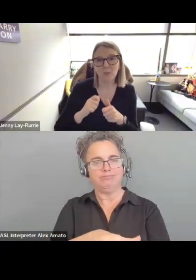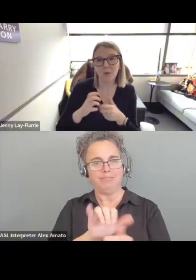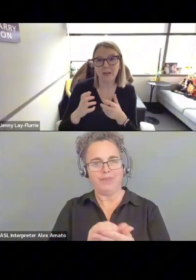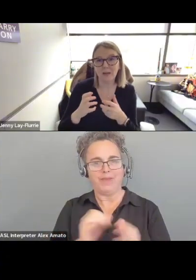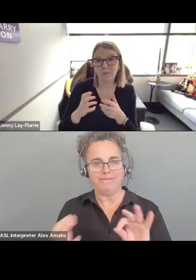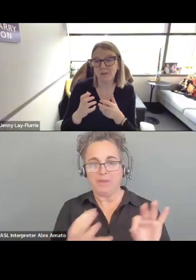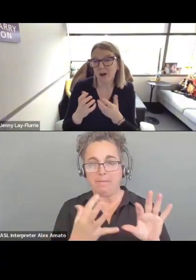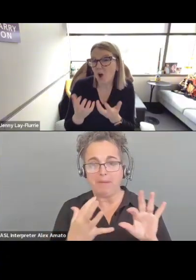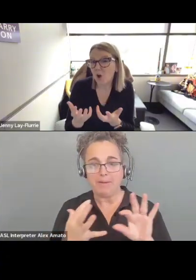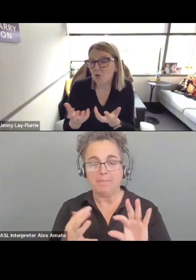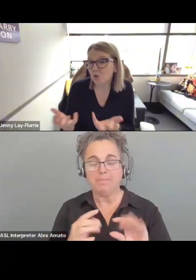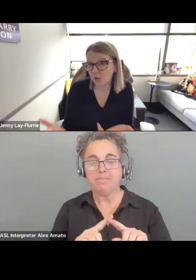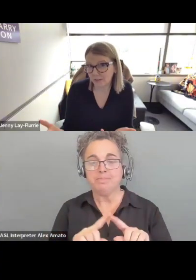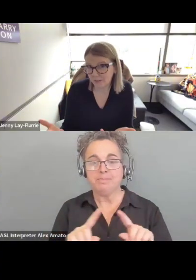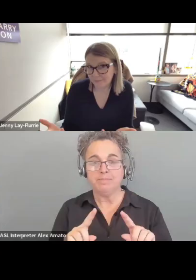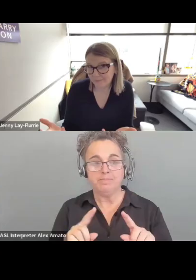and we earn your trust.